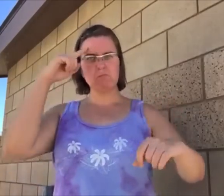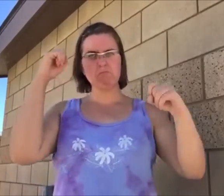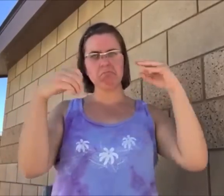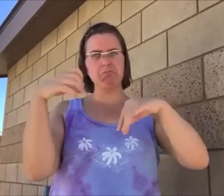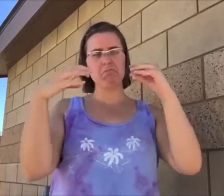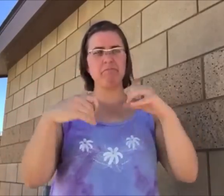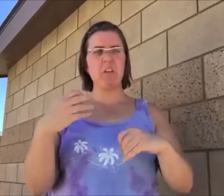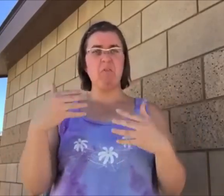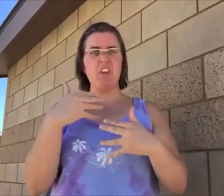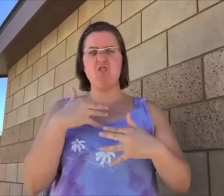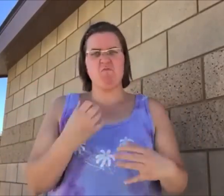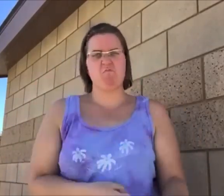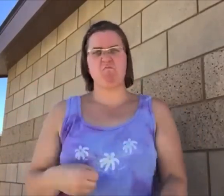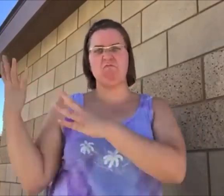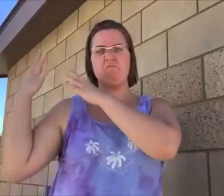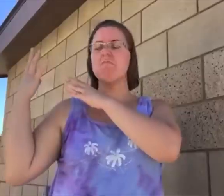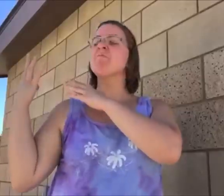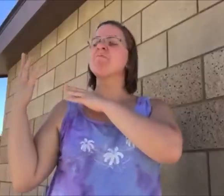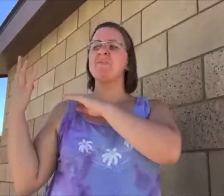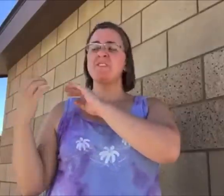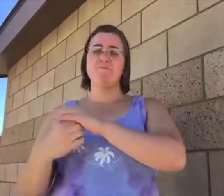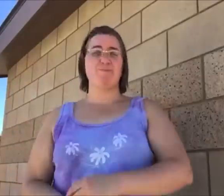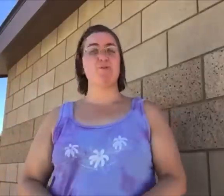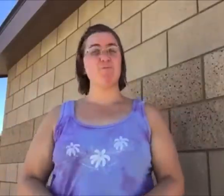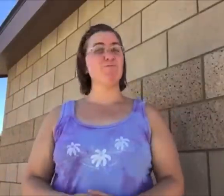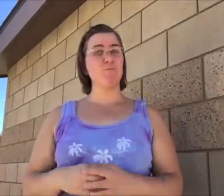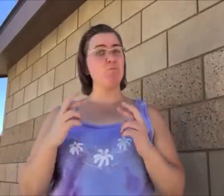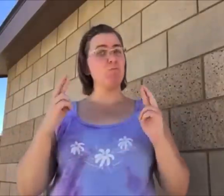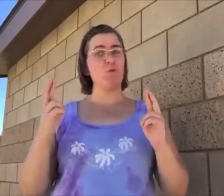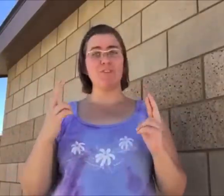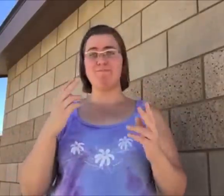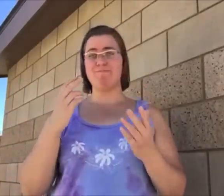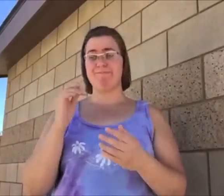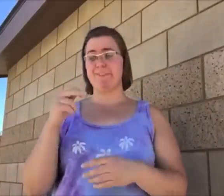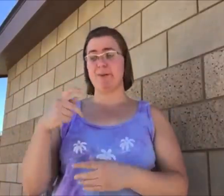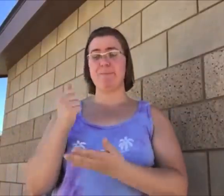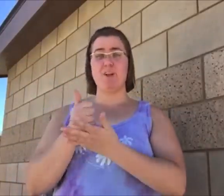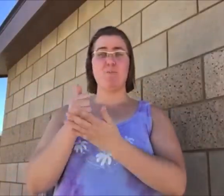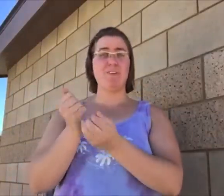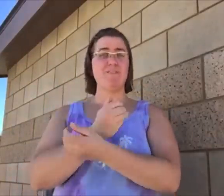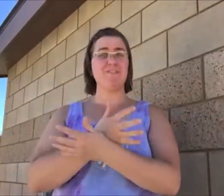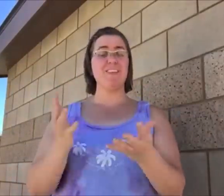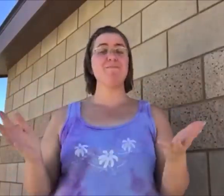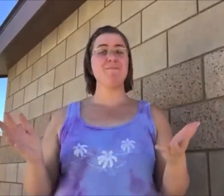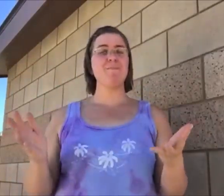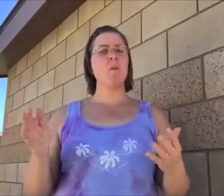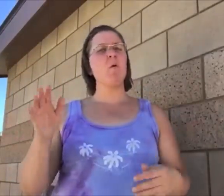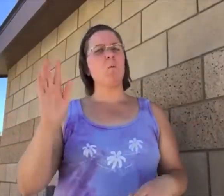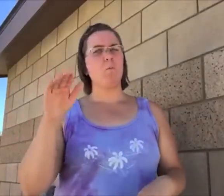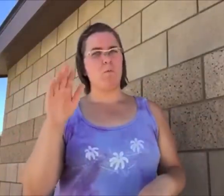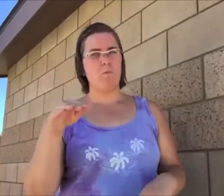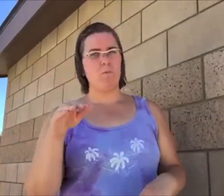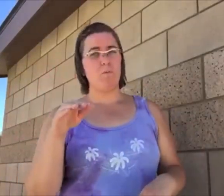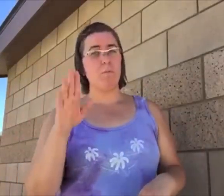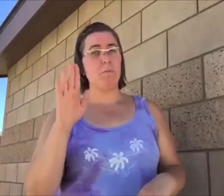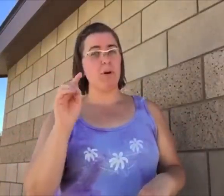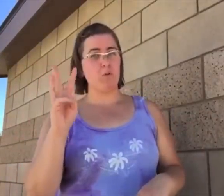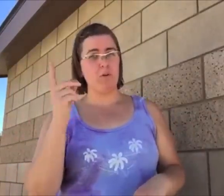and engage in the creation of STEM signs, with fear properly kicked to the curb! Hopefully, these tips prove themselves useful. Oh, by the way,